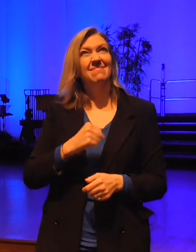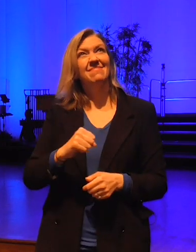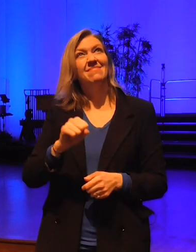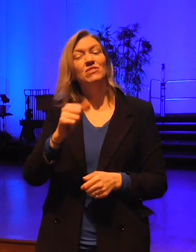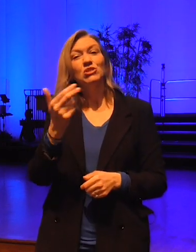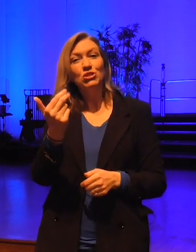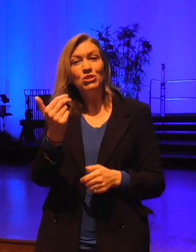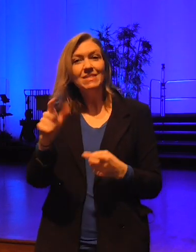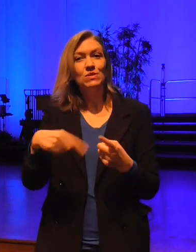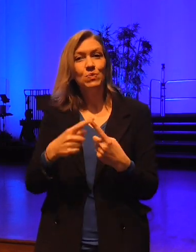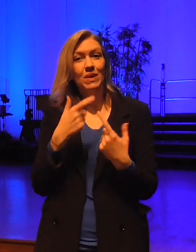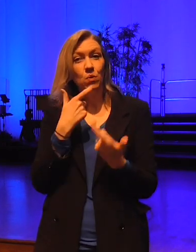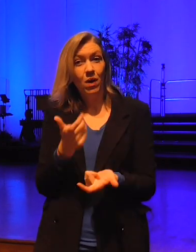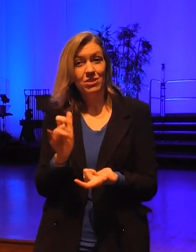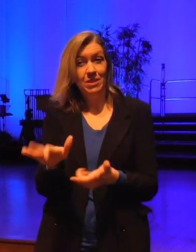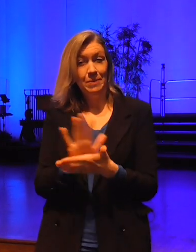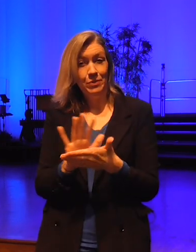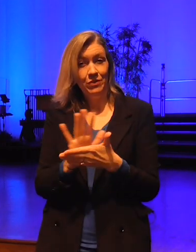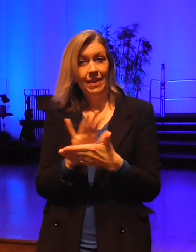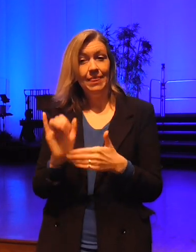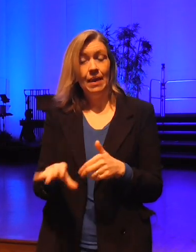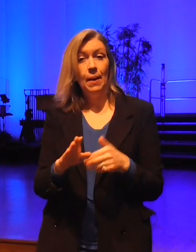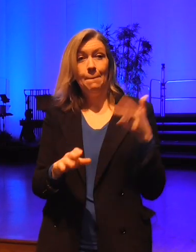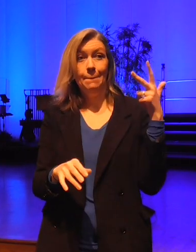probably exactly what have been on on uh my vision board so it spoke